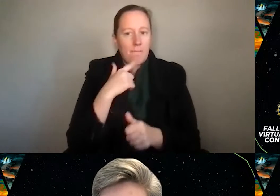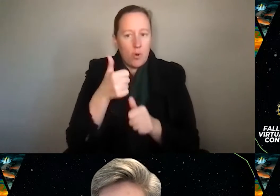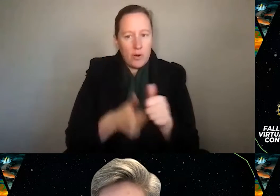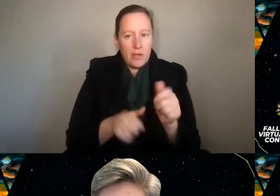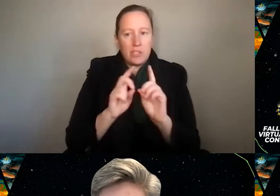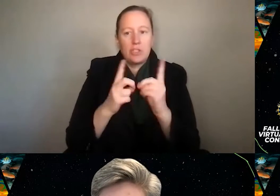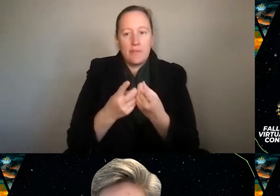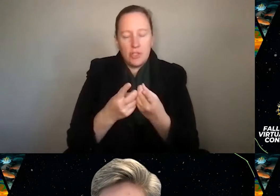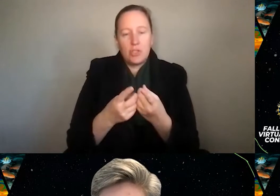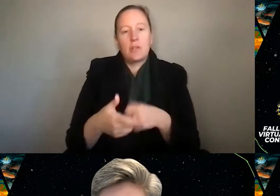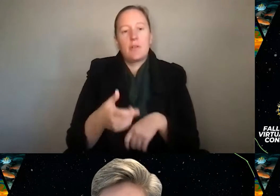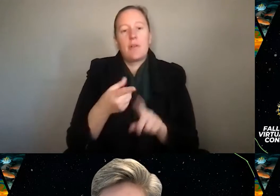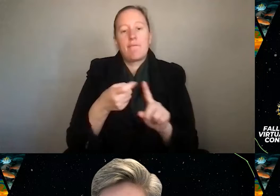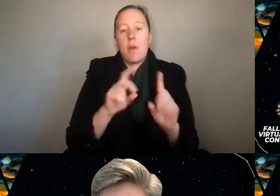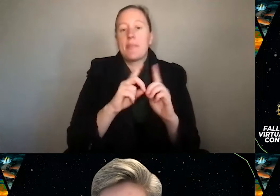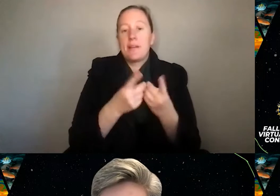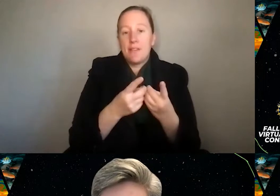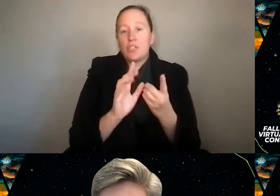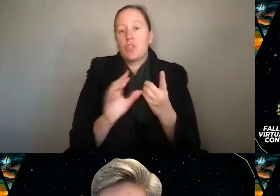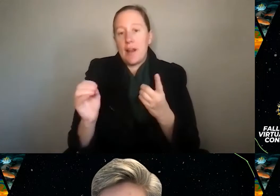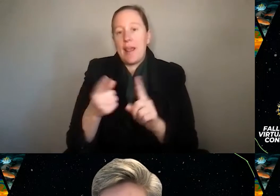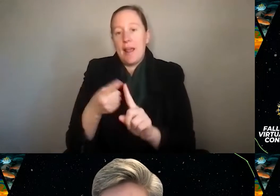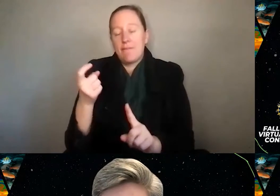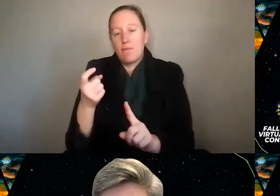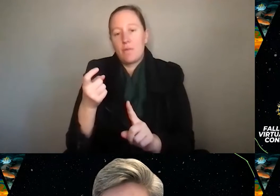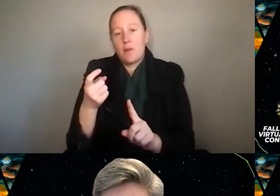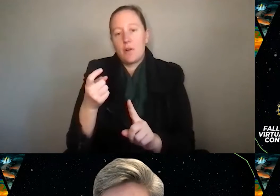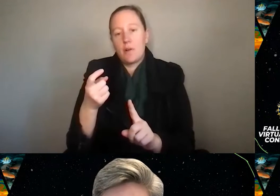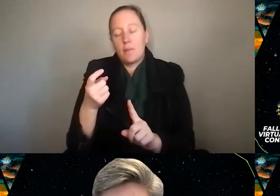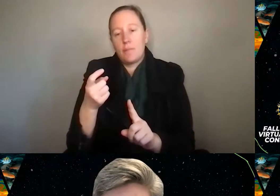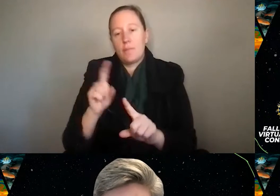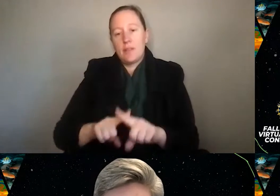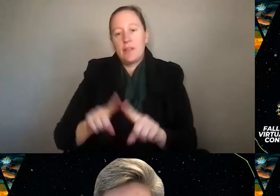and the different programs,